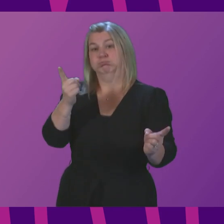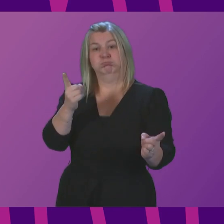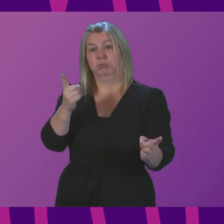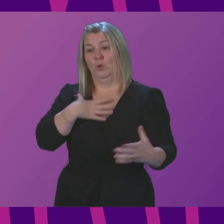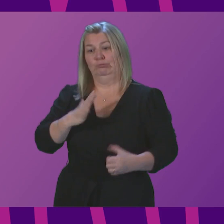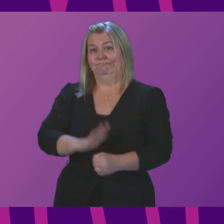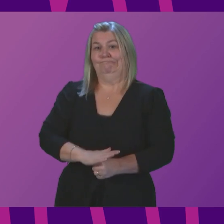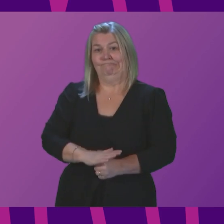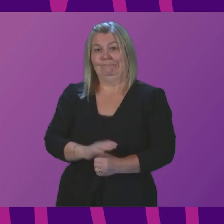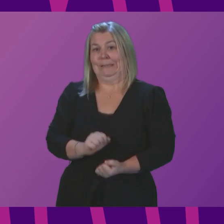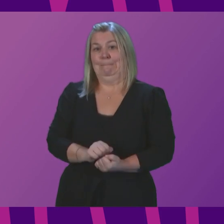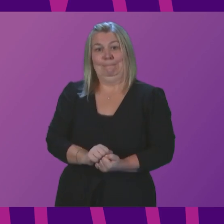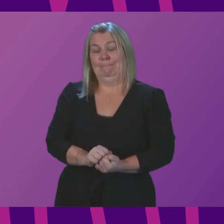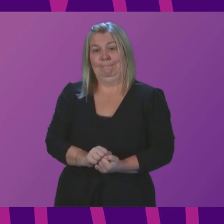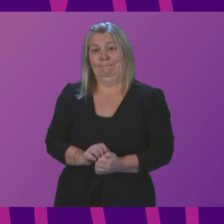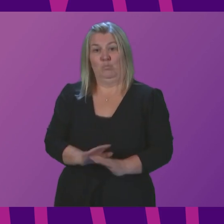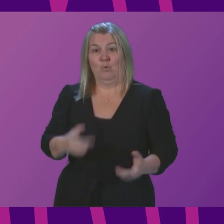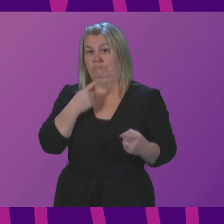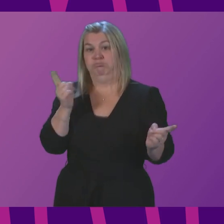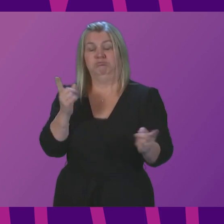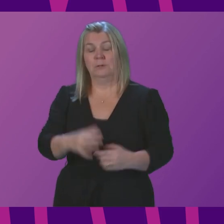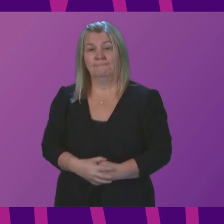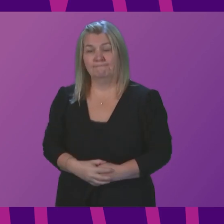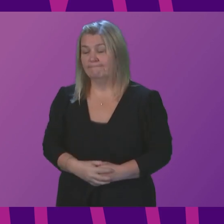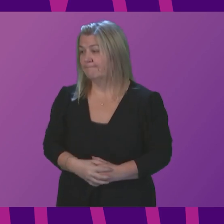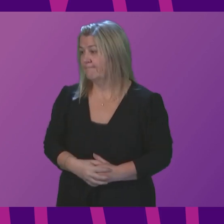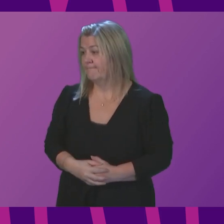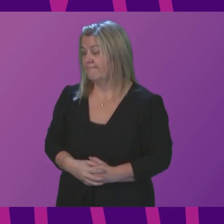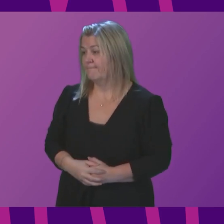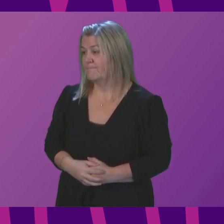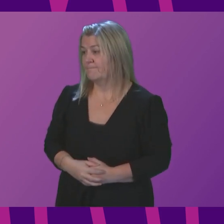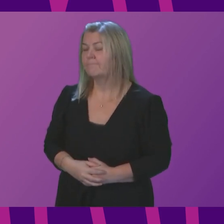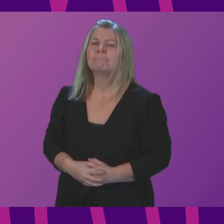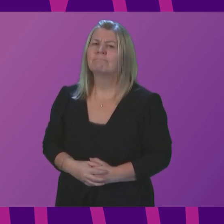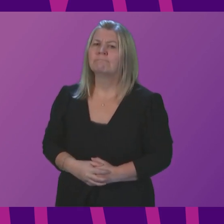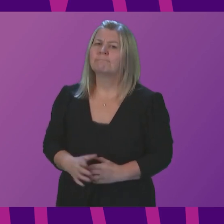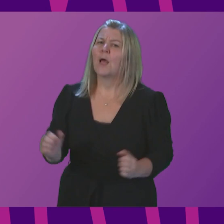Yes, I absolutely agree with that. We must ensure that women have the confidence to come